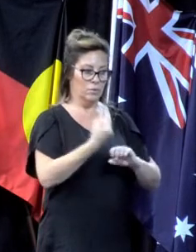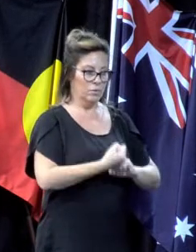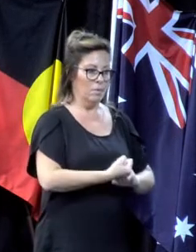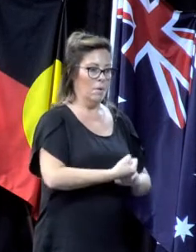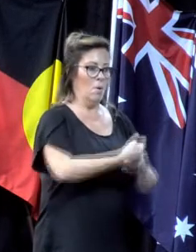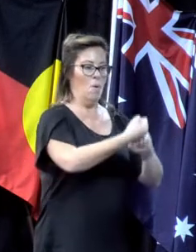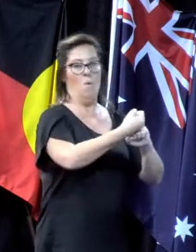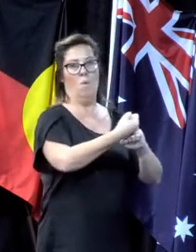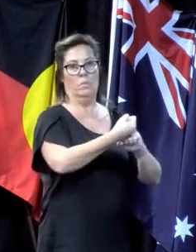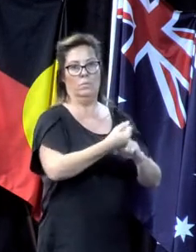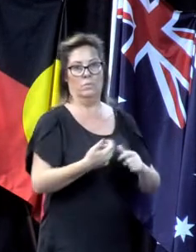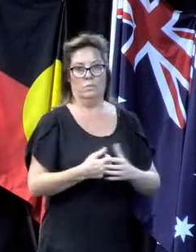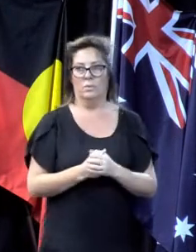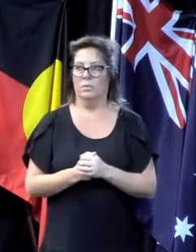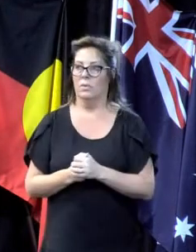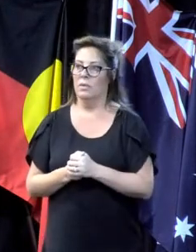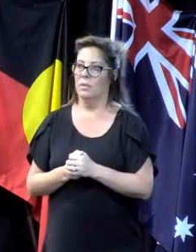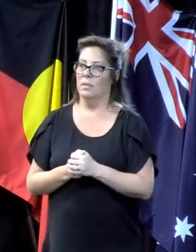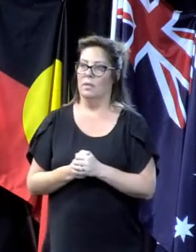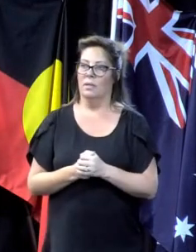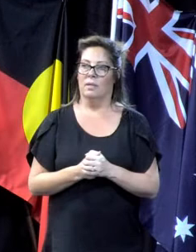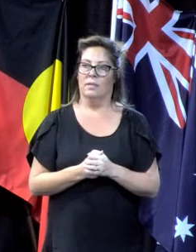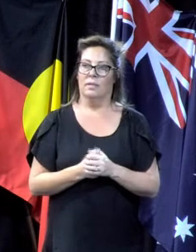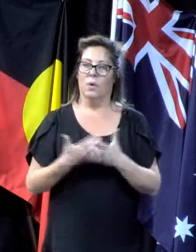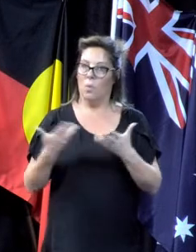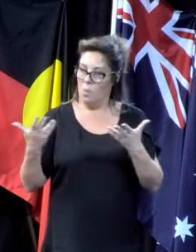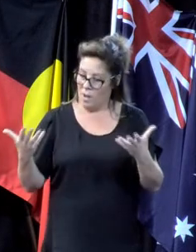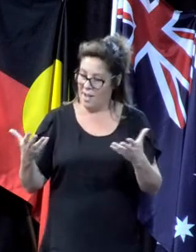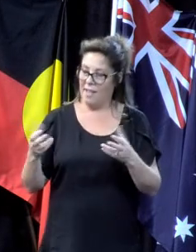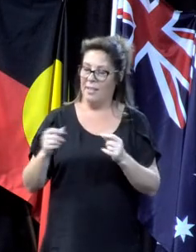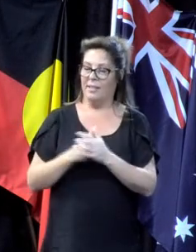Well, the staffing model, as I’ve described there, is archaic. It is redundant.